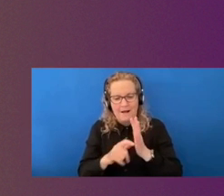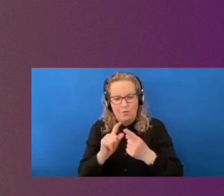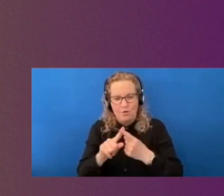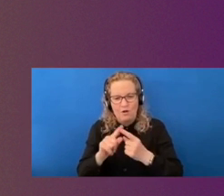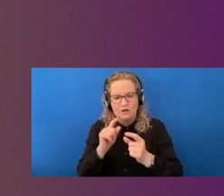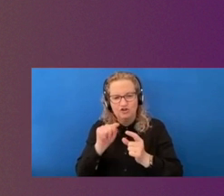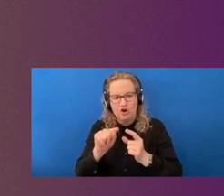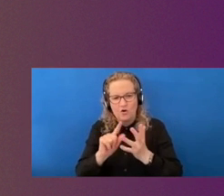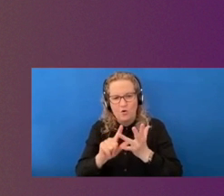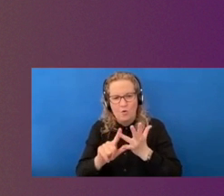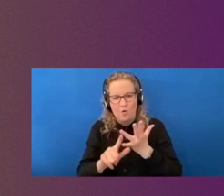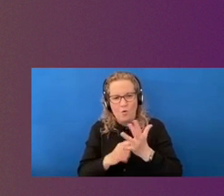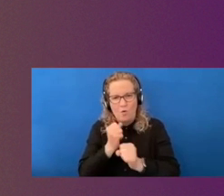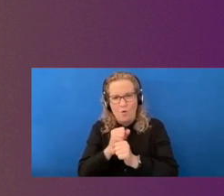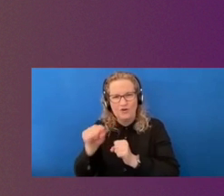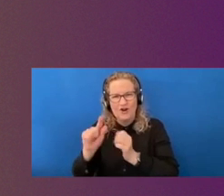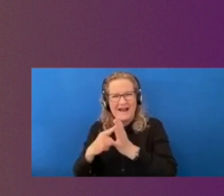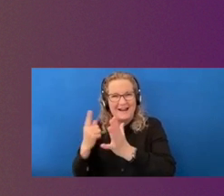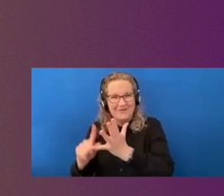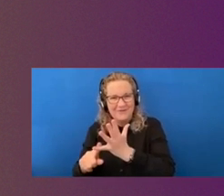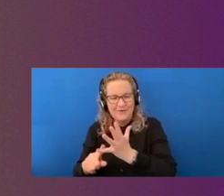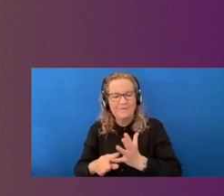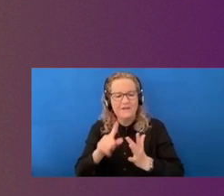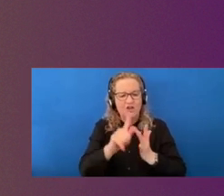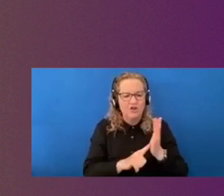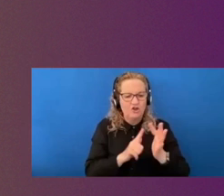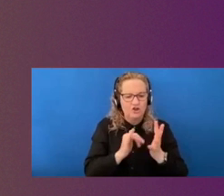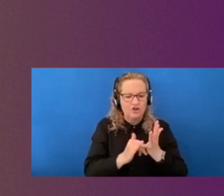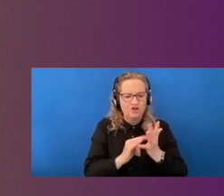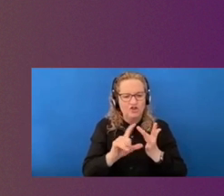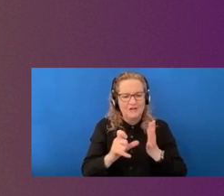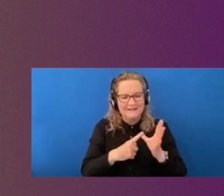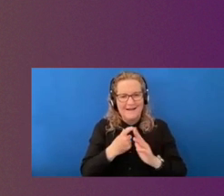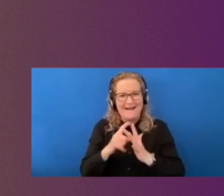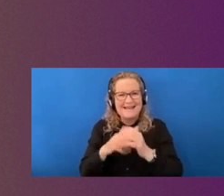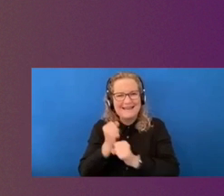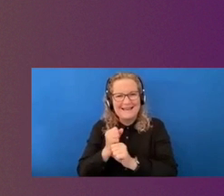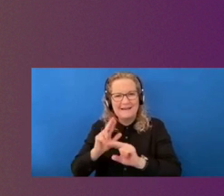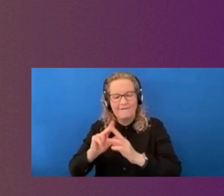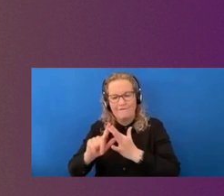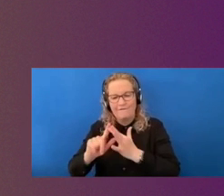and look for the Jessica King Fellowship on the front page now as we always do here at remarkable